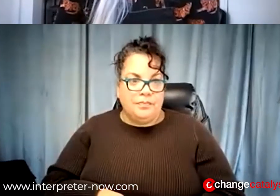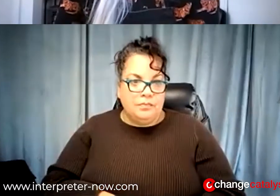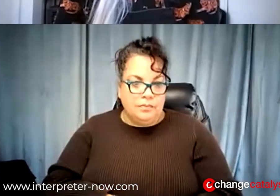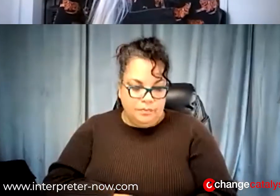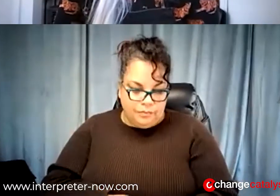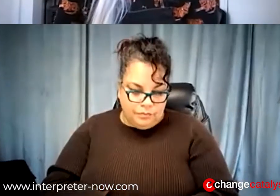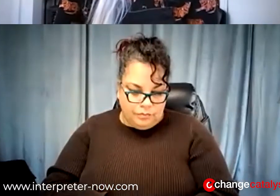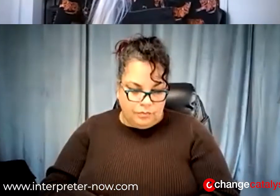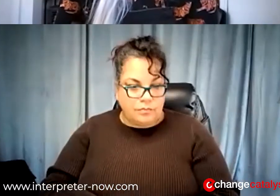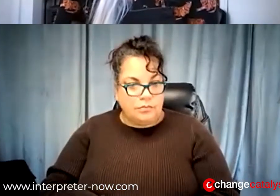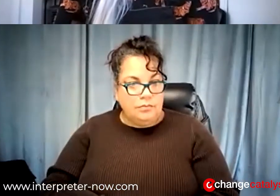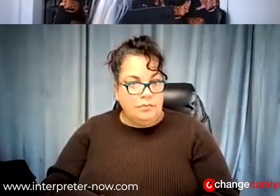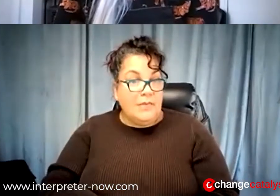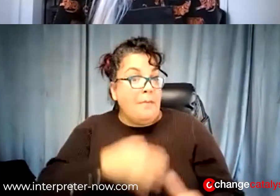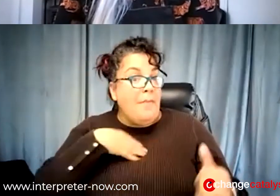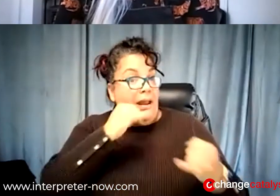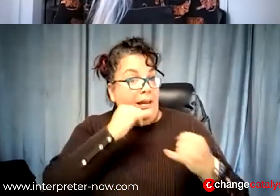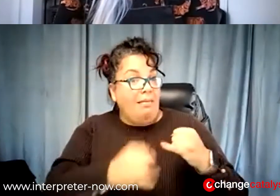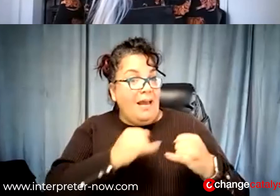as well. Awesome.